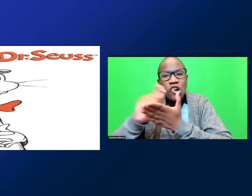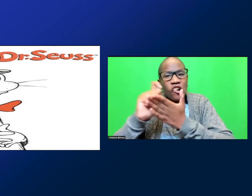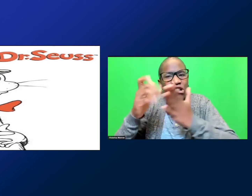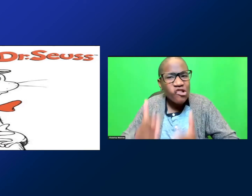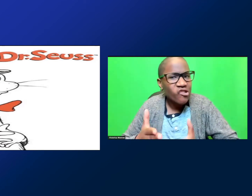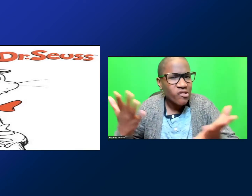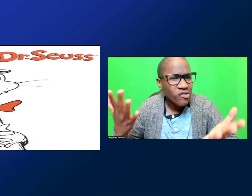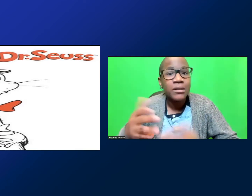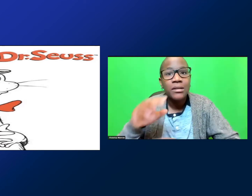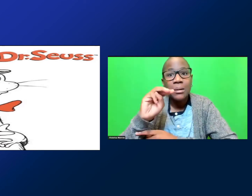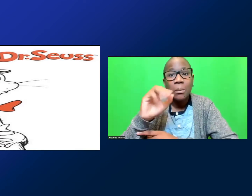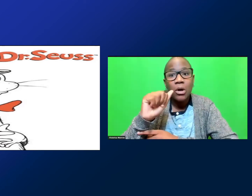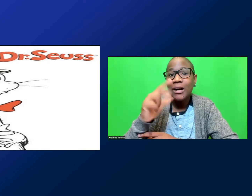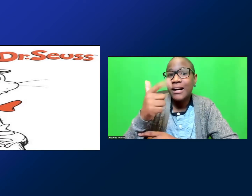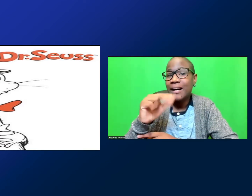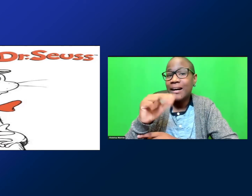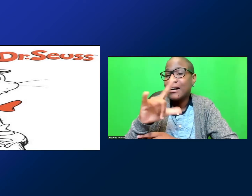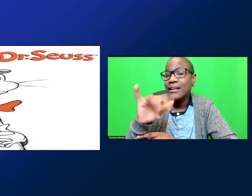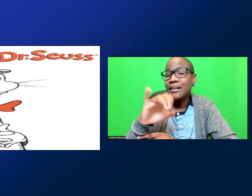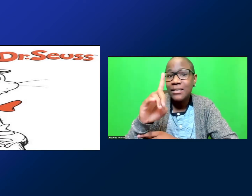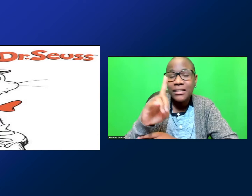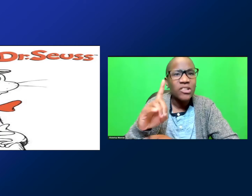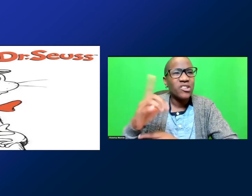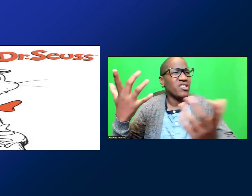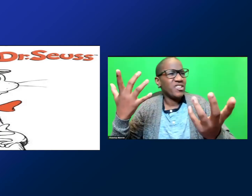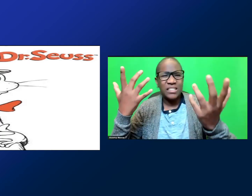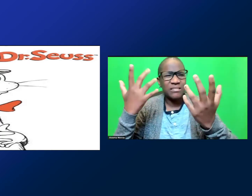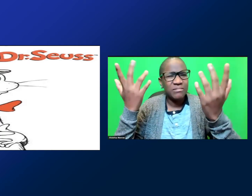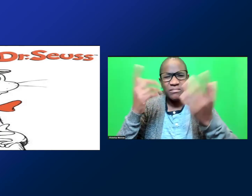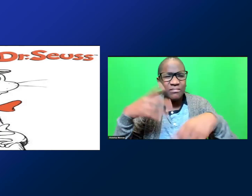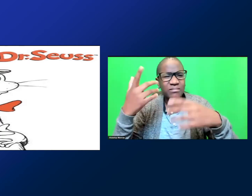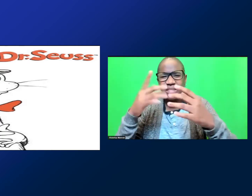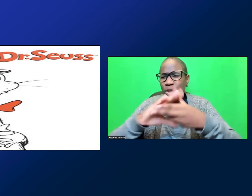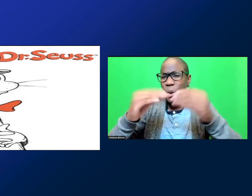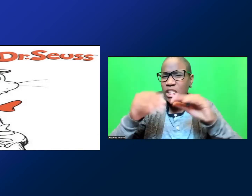instead celebrate marginalized authors and put our energy into books that center marginalized stories